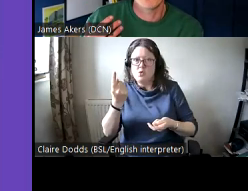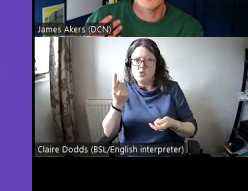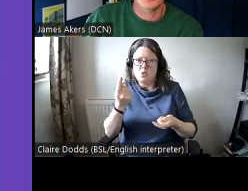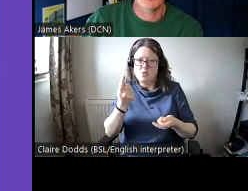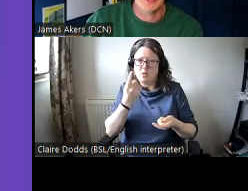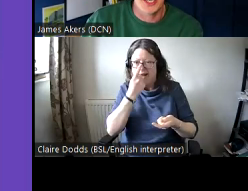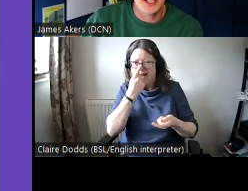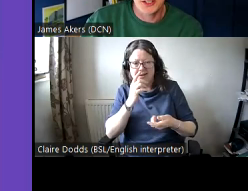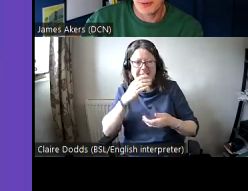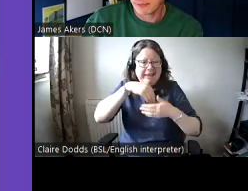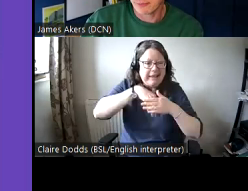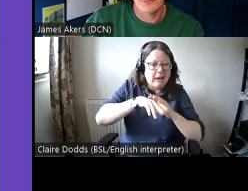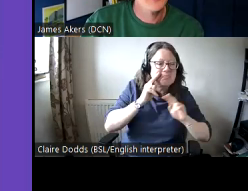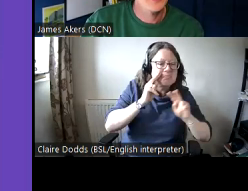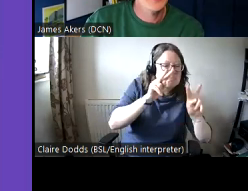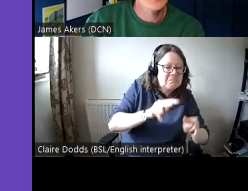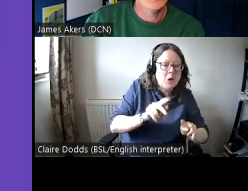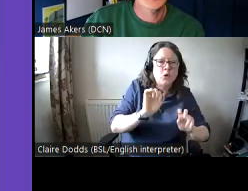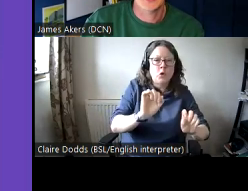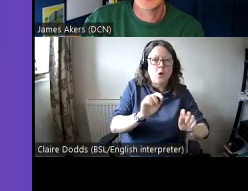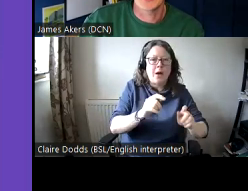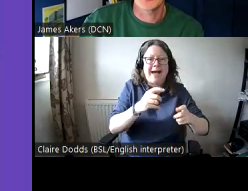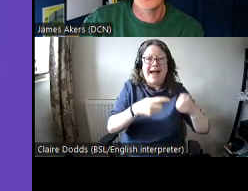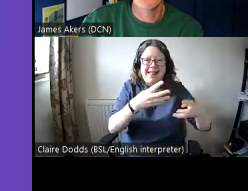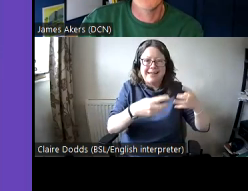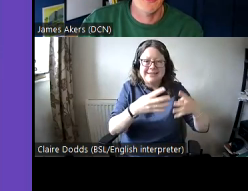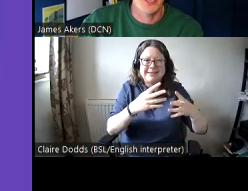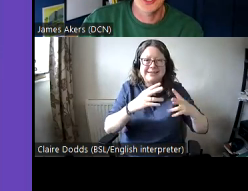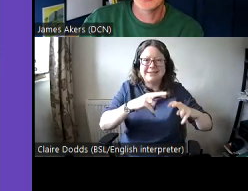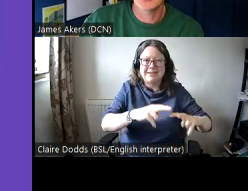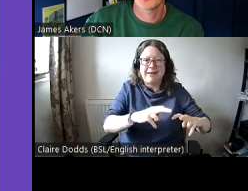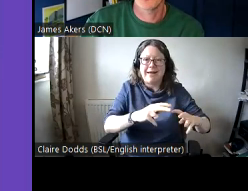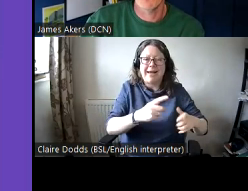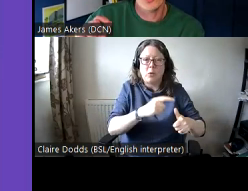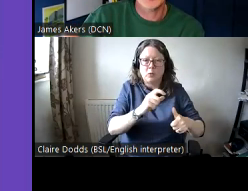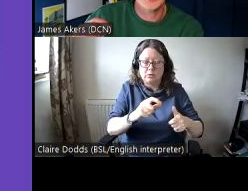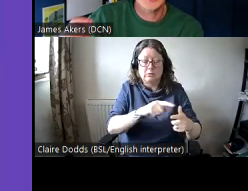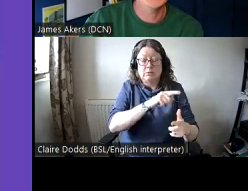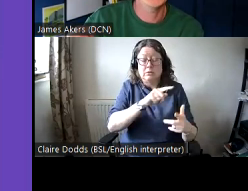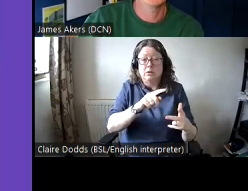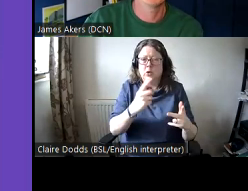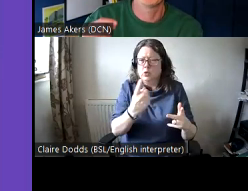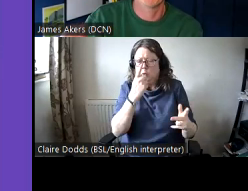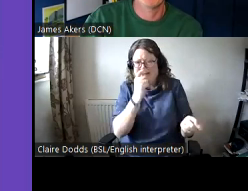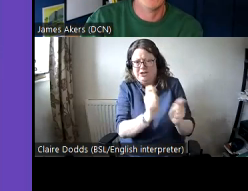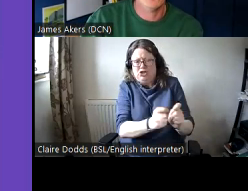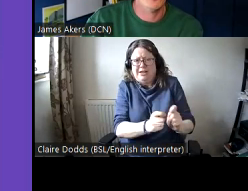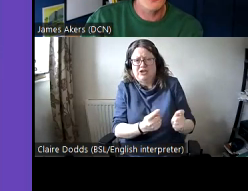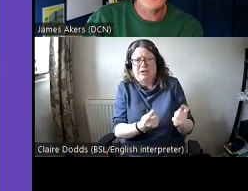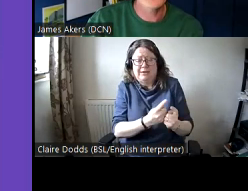who can make changes to it. The second is configuration, so what settings should be on or off,